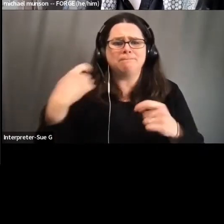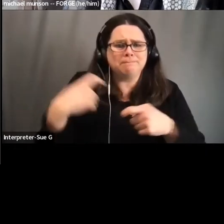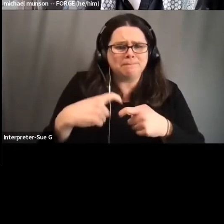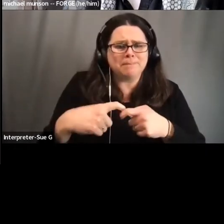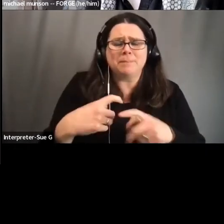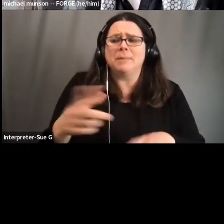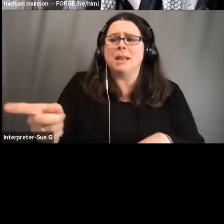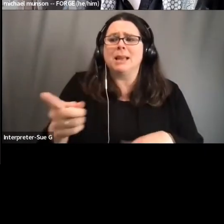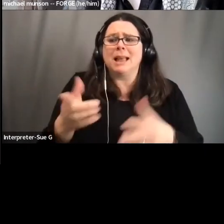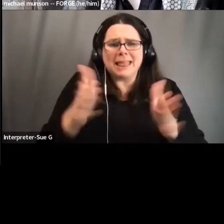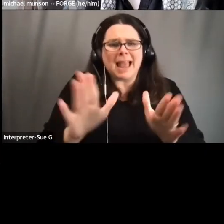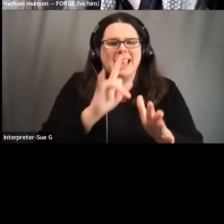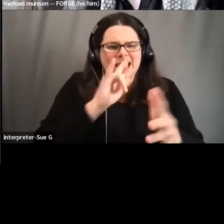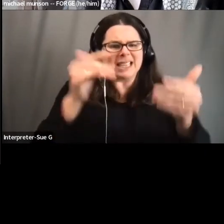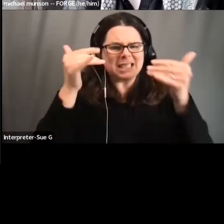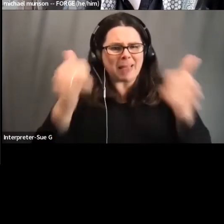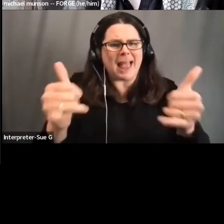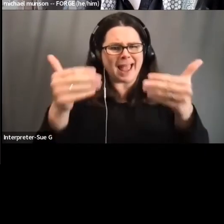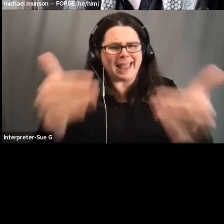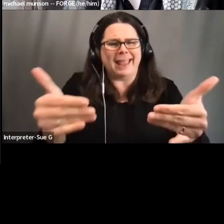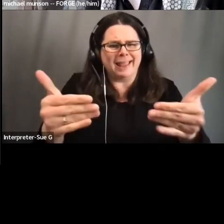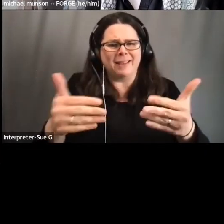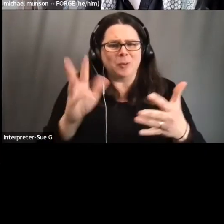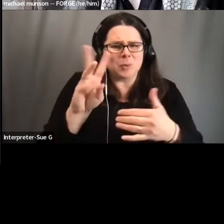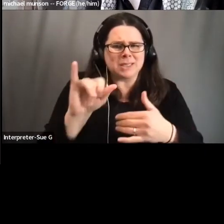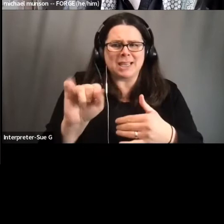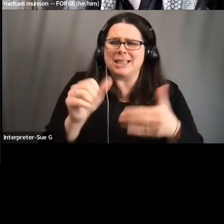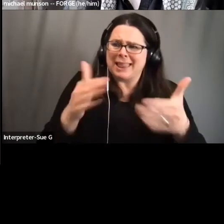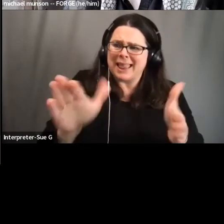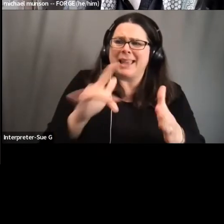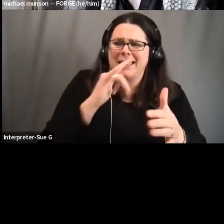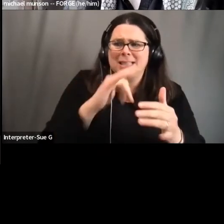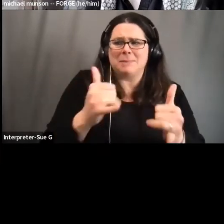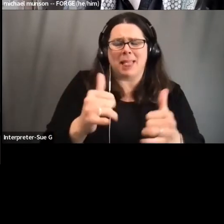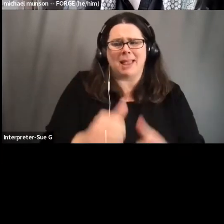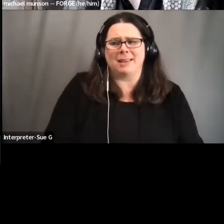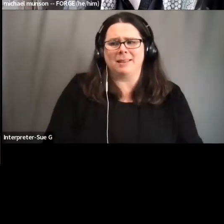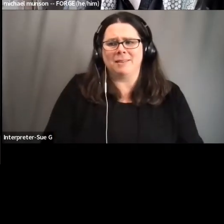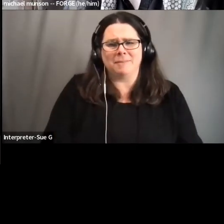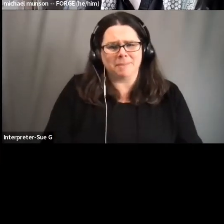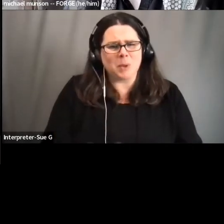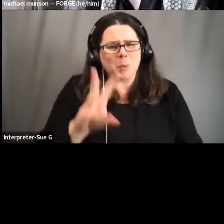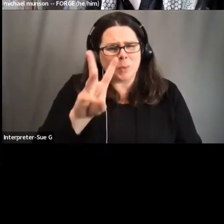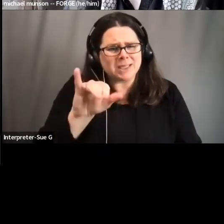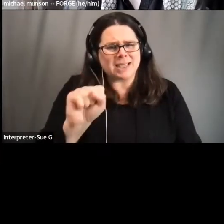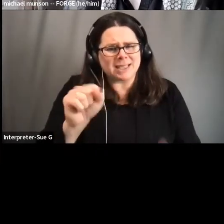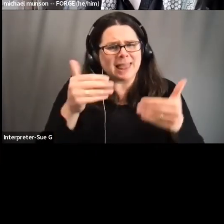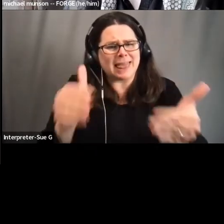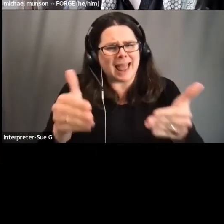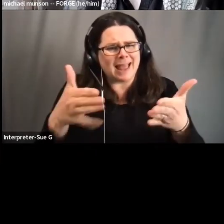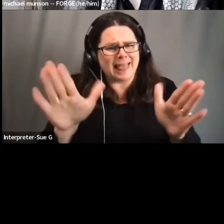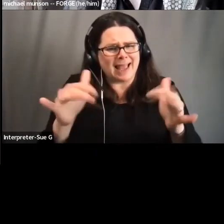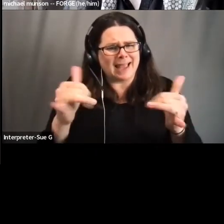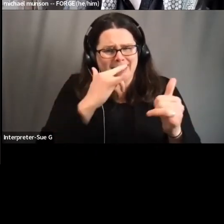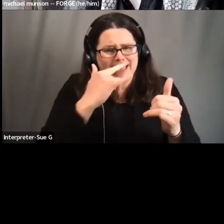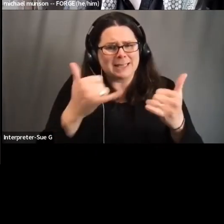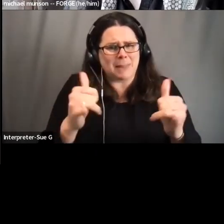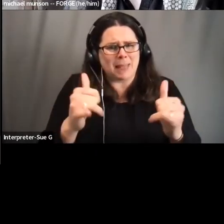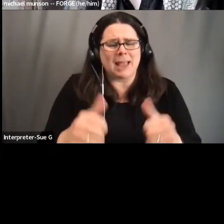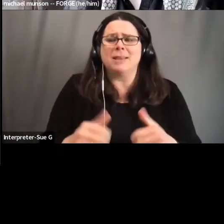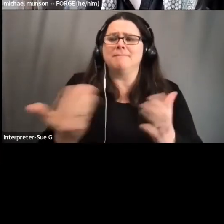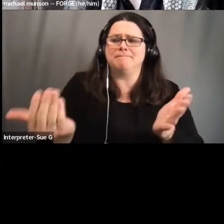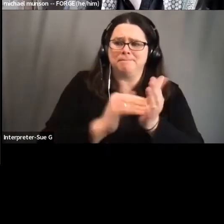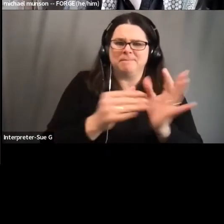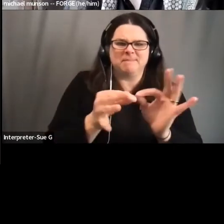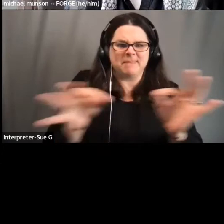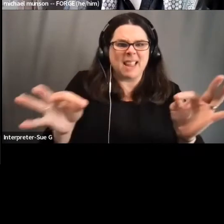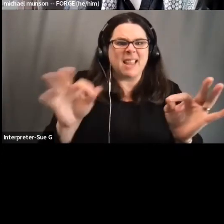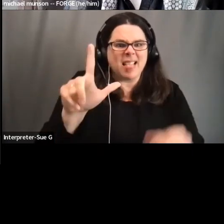Let kids play Wisconsin.